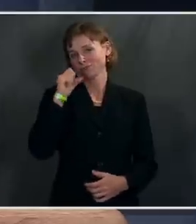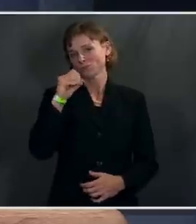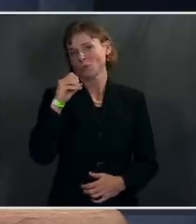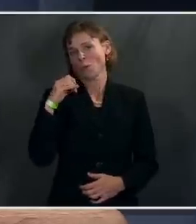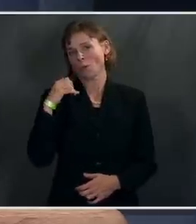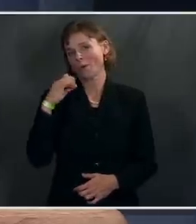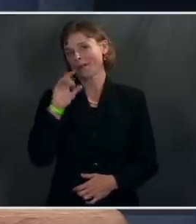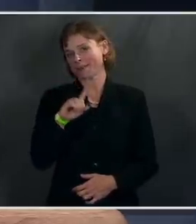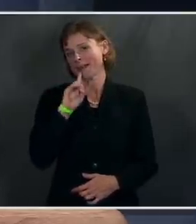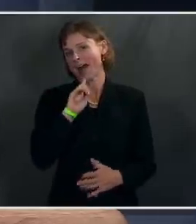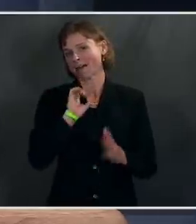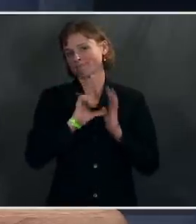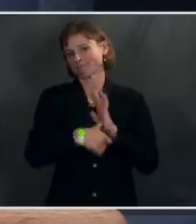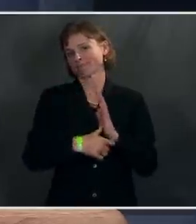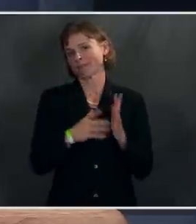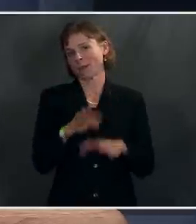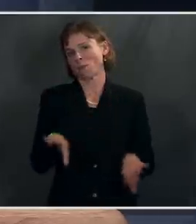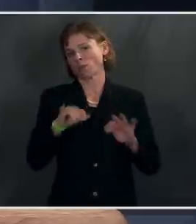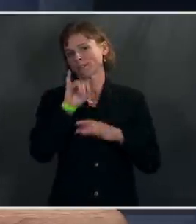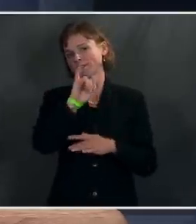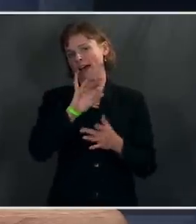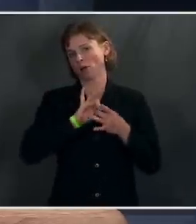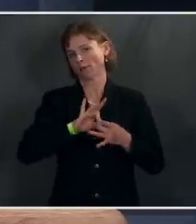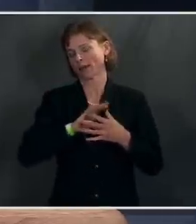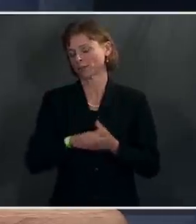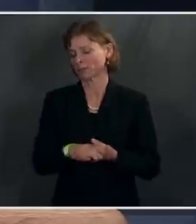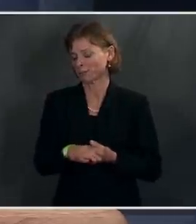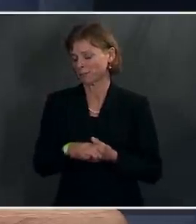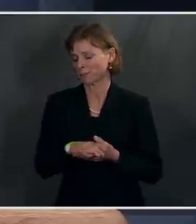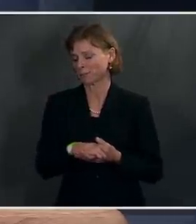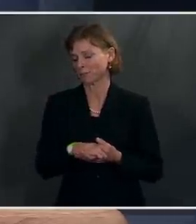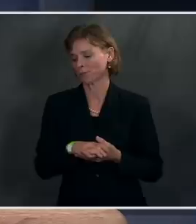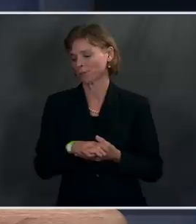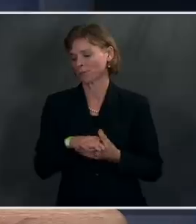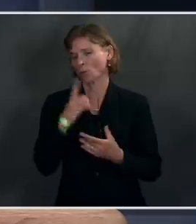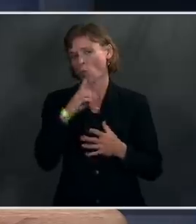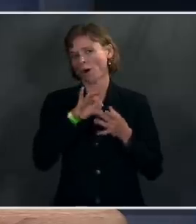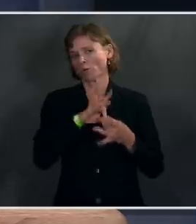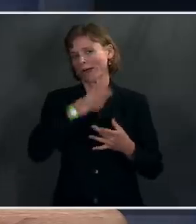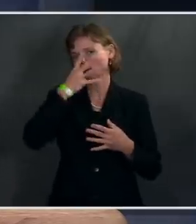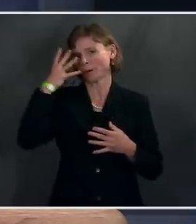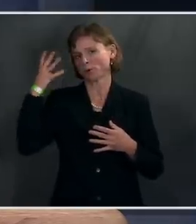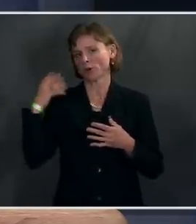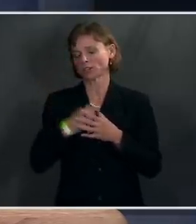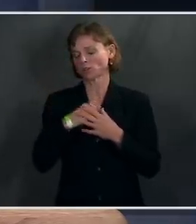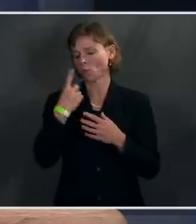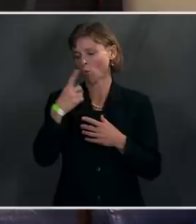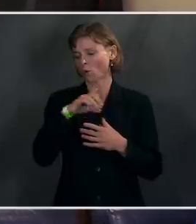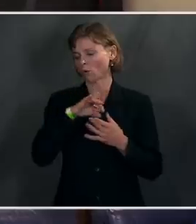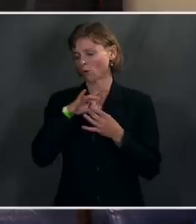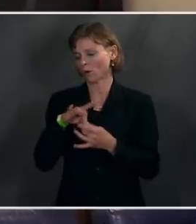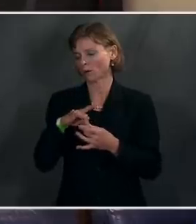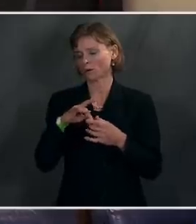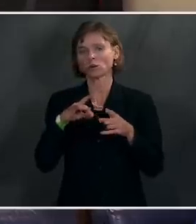The Press: Yeah. Thanks, Jen. One on immigration and one on jobs, if that's okay. Ms. Psaki: Sure. The Press: So, the President's third executive order, as I'm reading it,